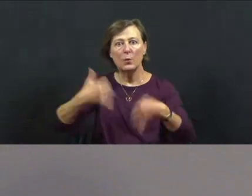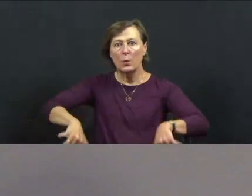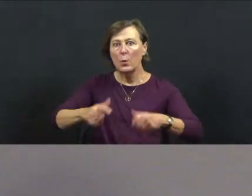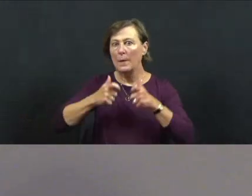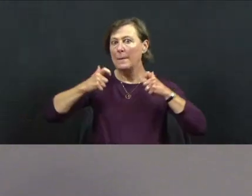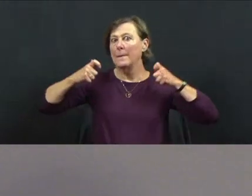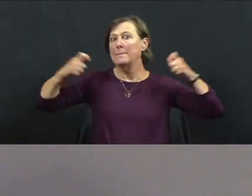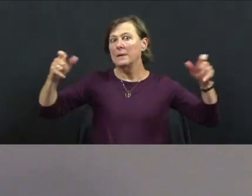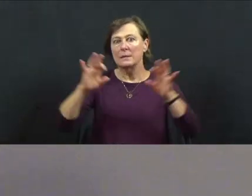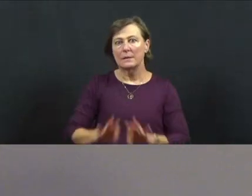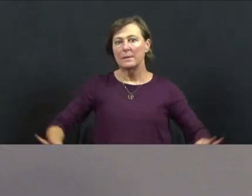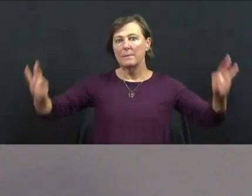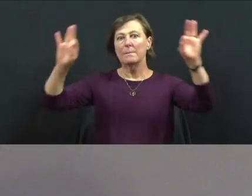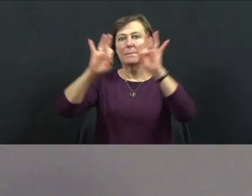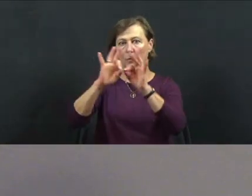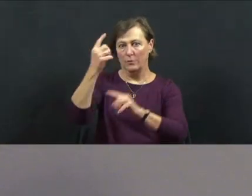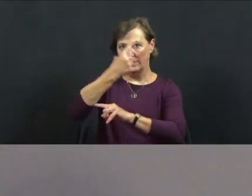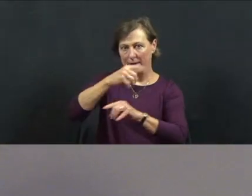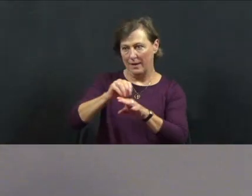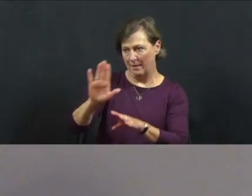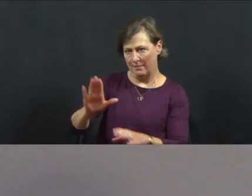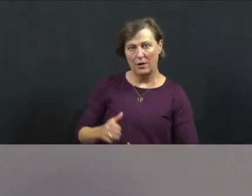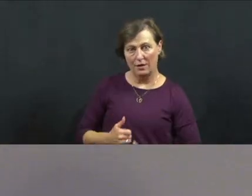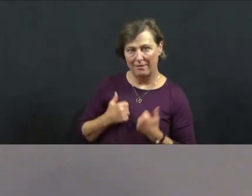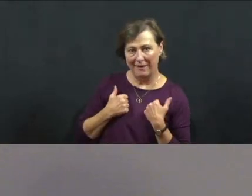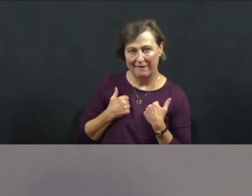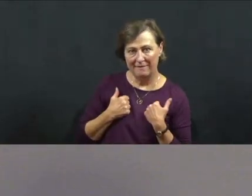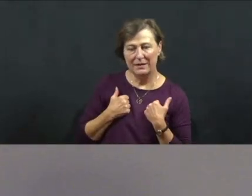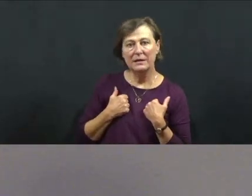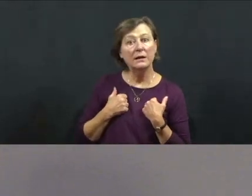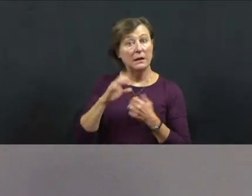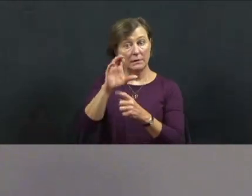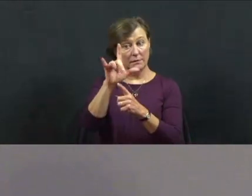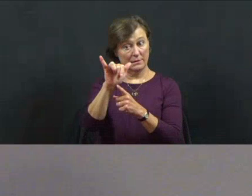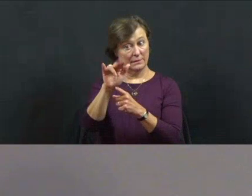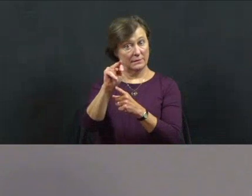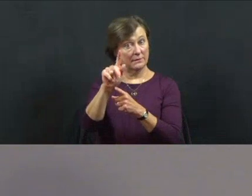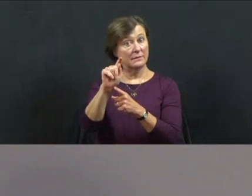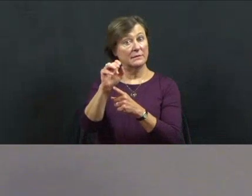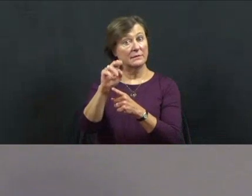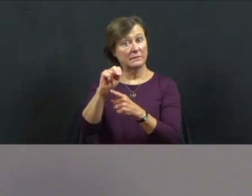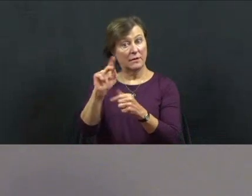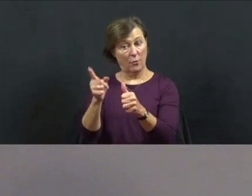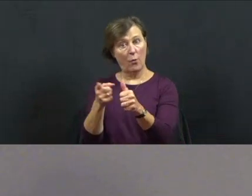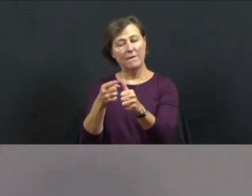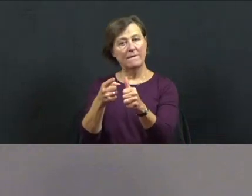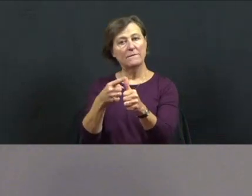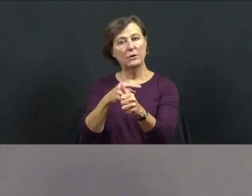day in their lives. Now, Clinton was the first rural postmaster